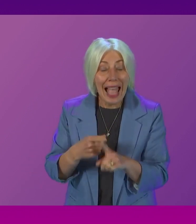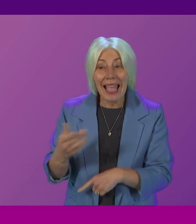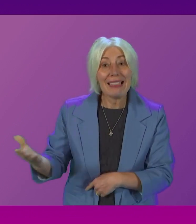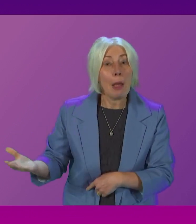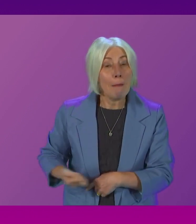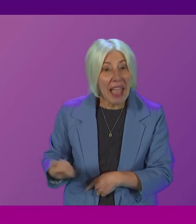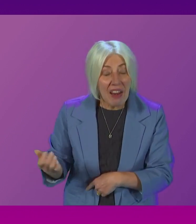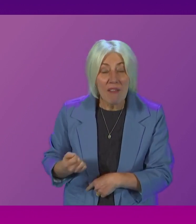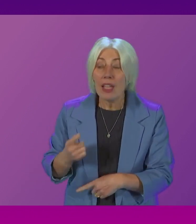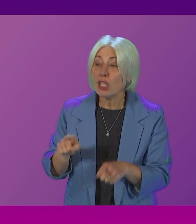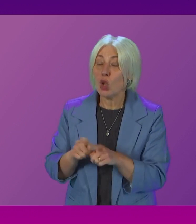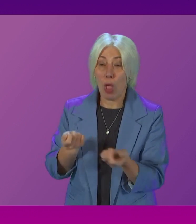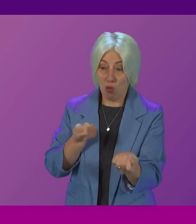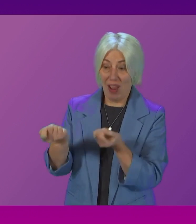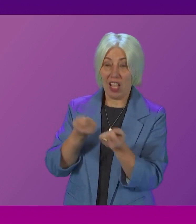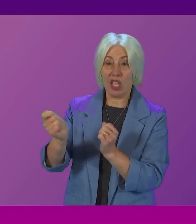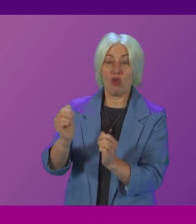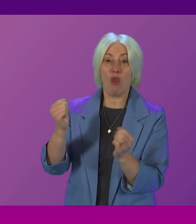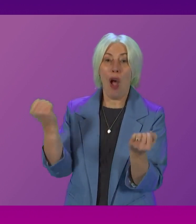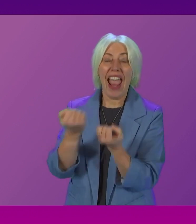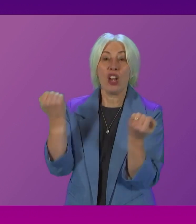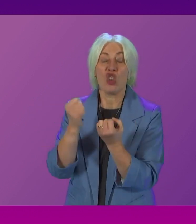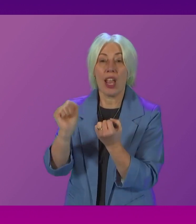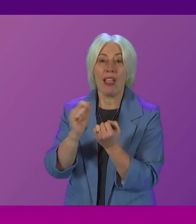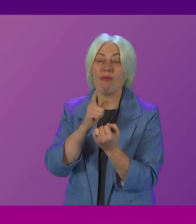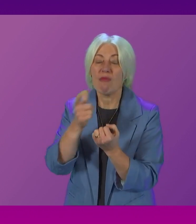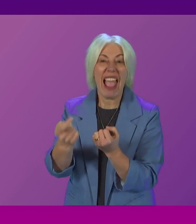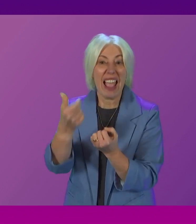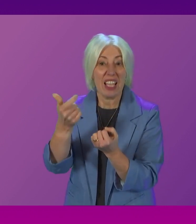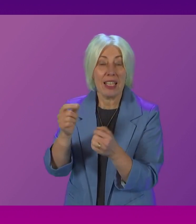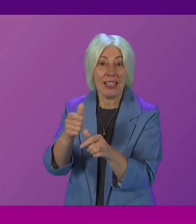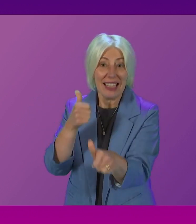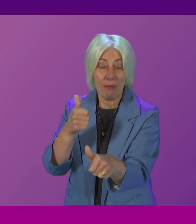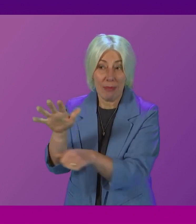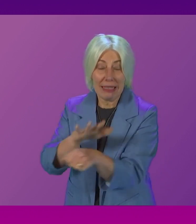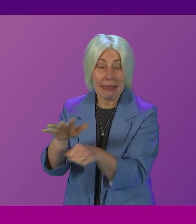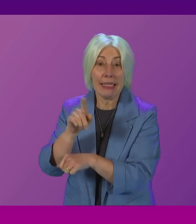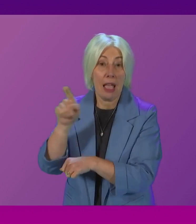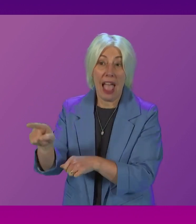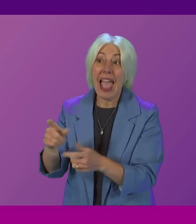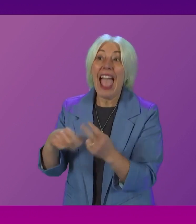regulation of the energy sector, it is undoubtedly the case that we would be able to do much more,